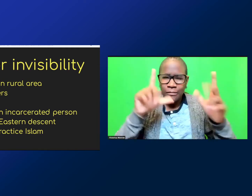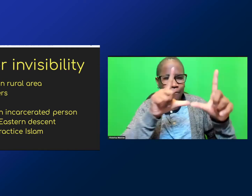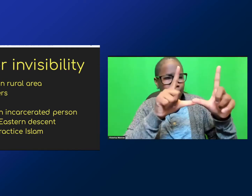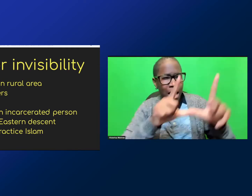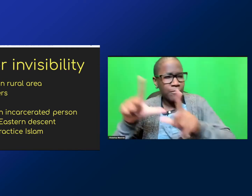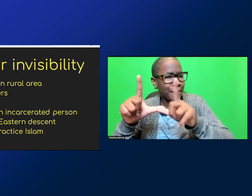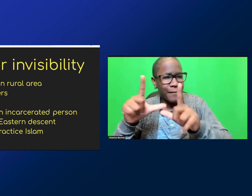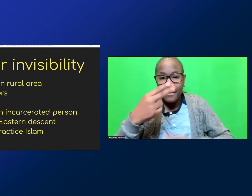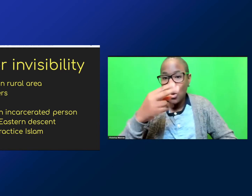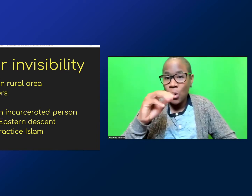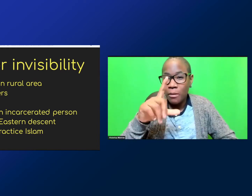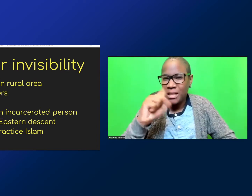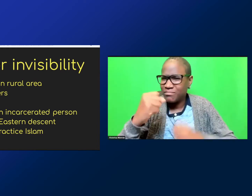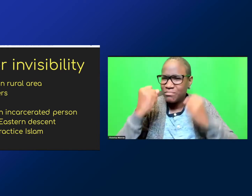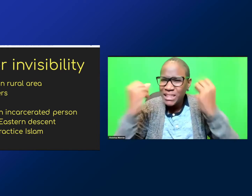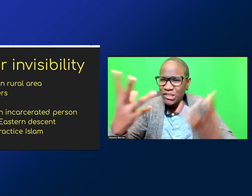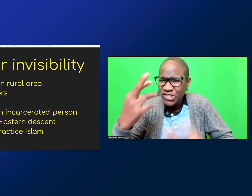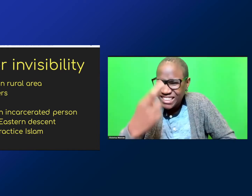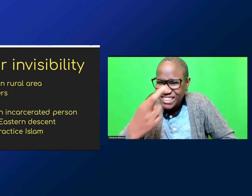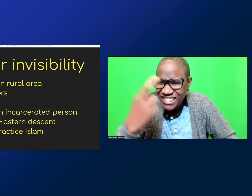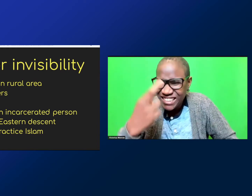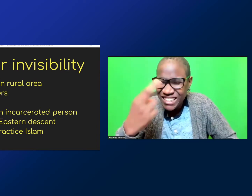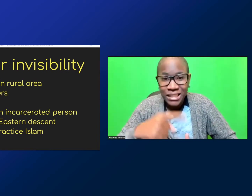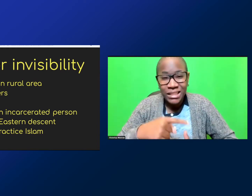but people can find themselves homeless for many reasons perhaps it's due to mental